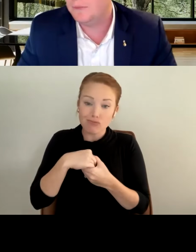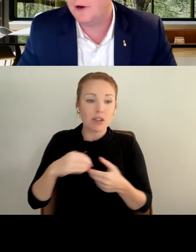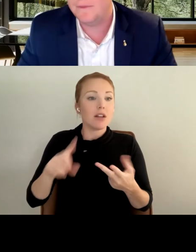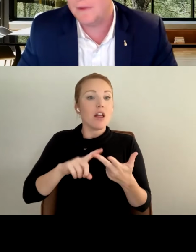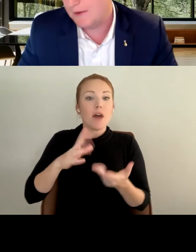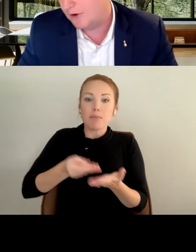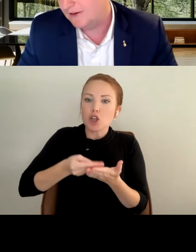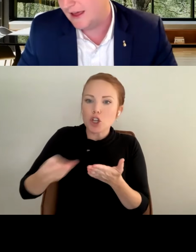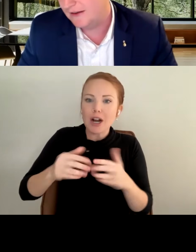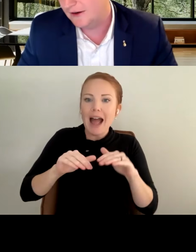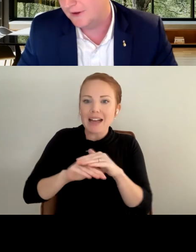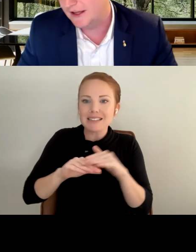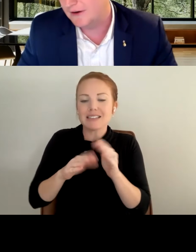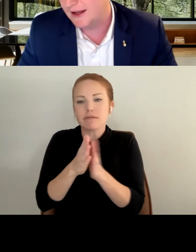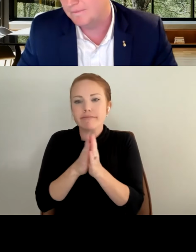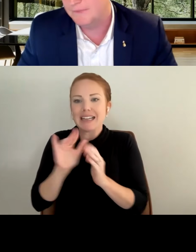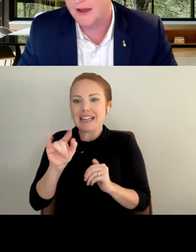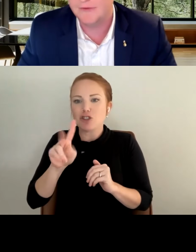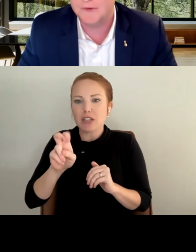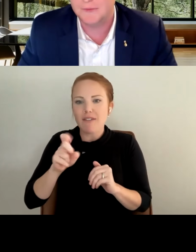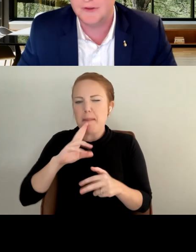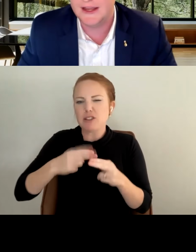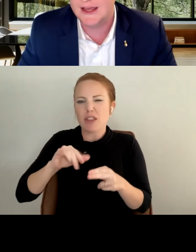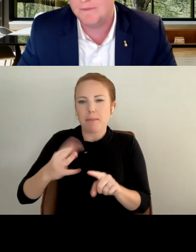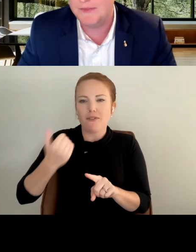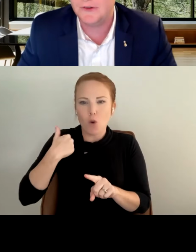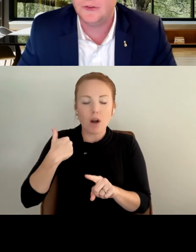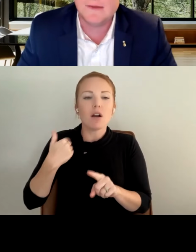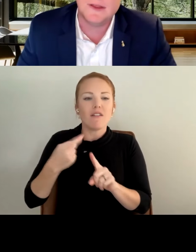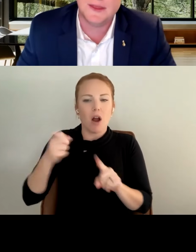we'll and we'll get to that a little bit later on from Disability:IN, but there's a statement